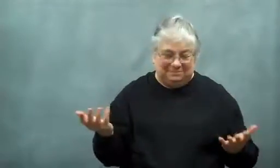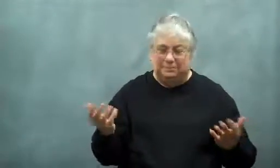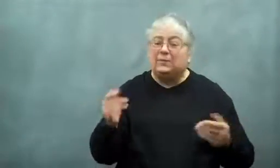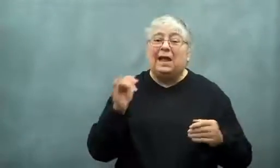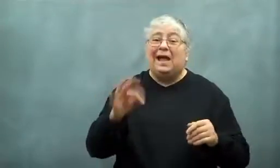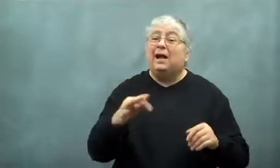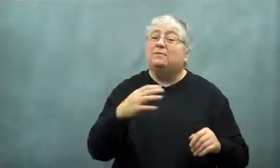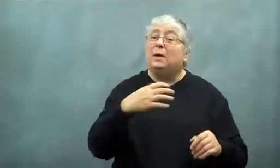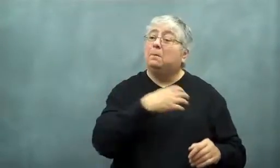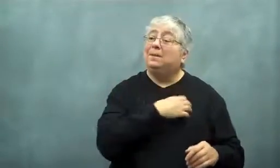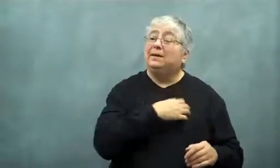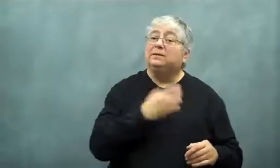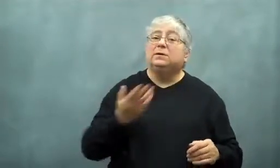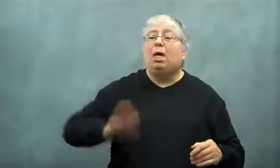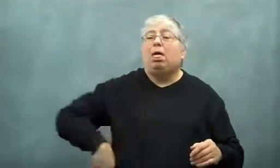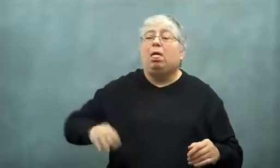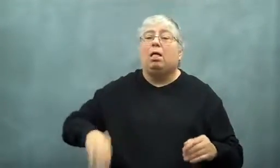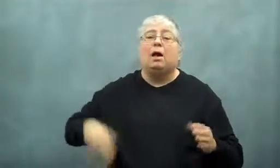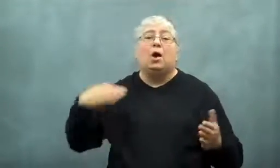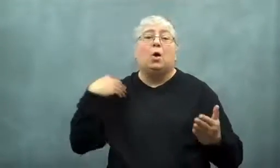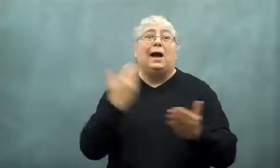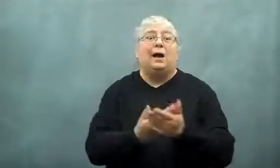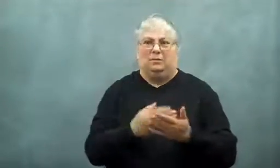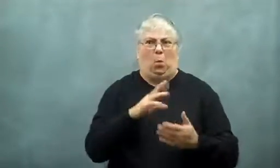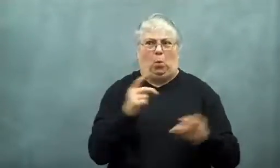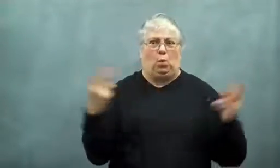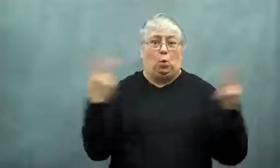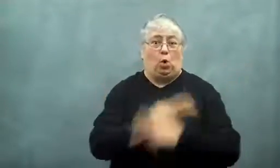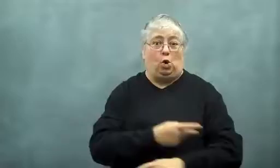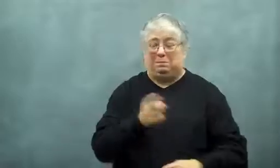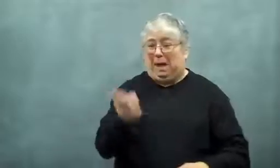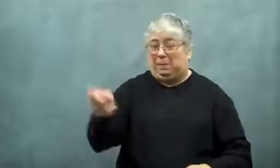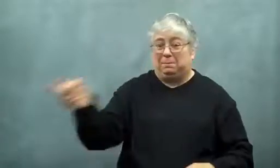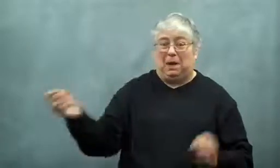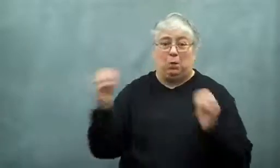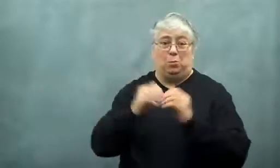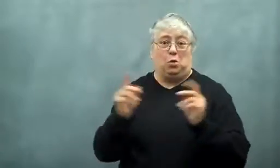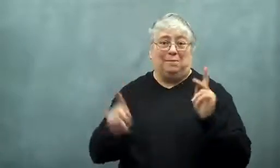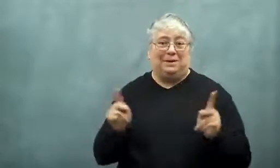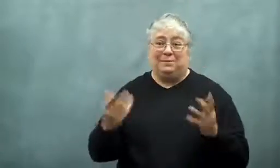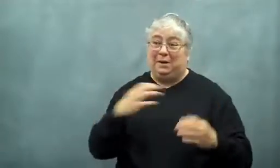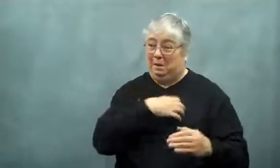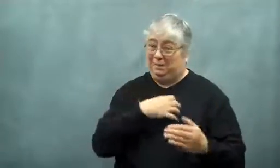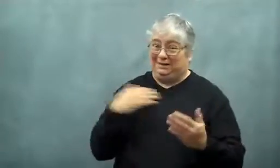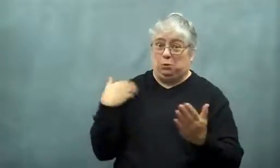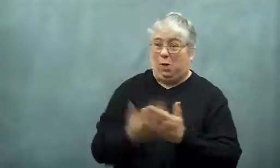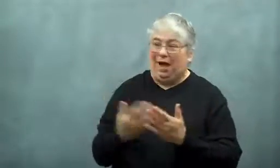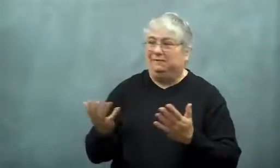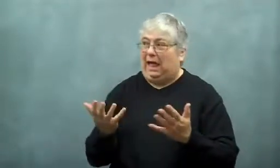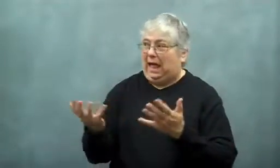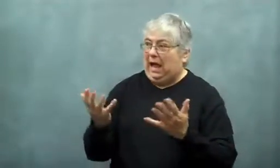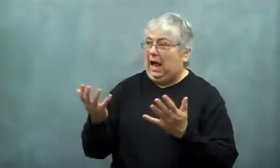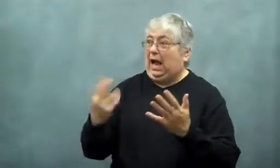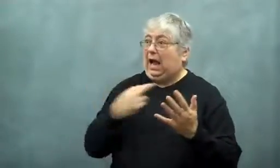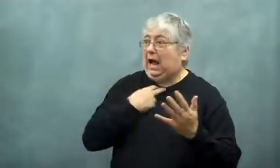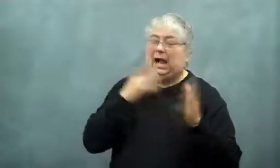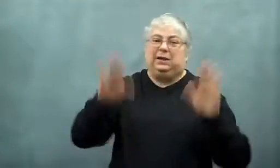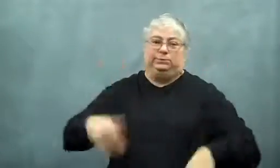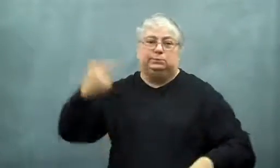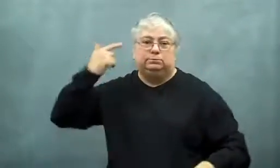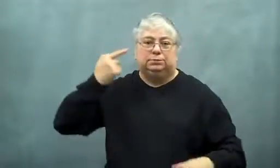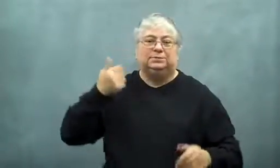If the police had arrived later, the toll would have been higher.